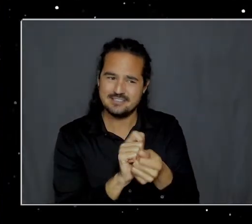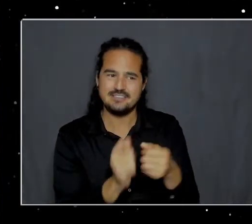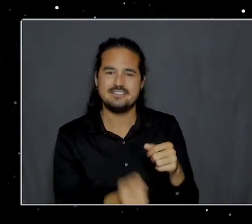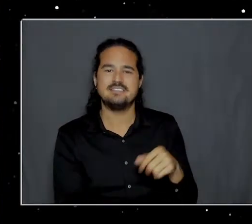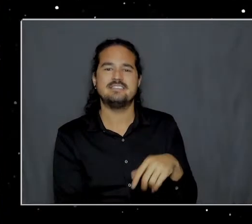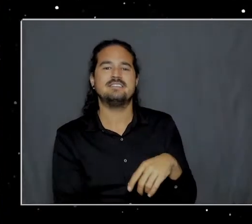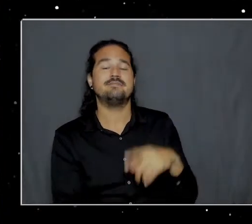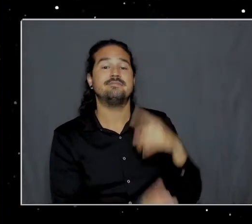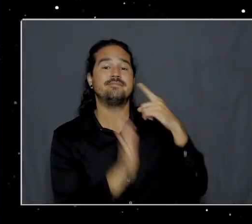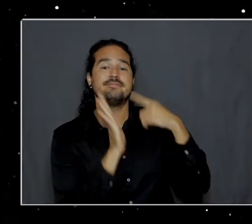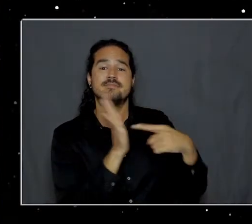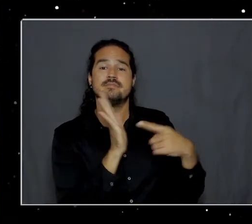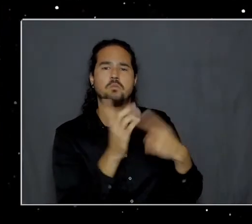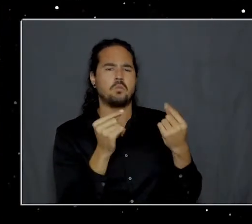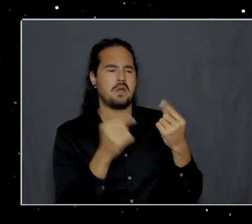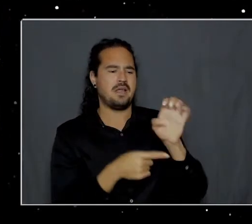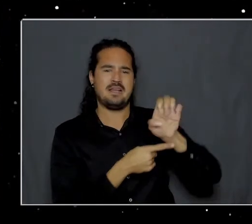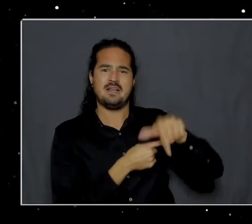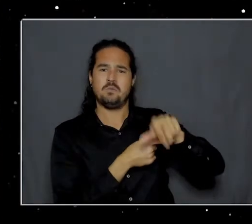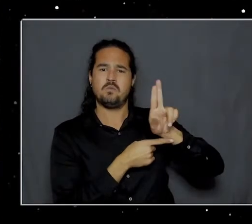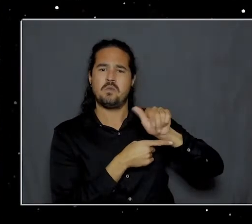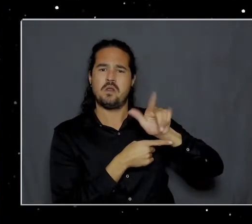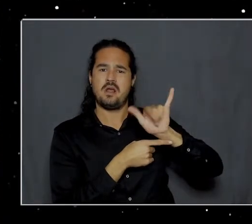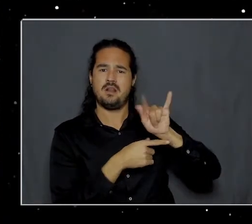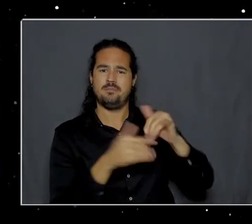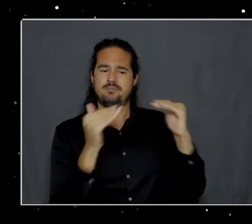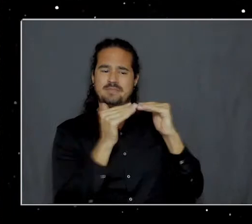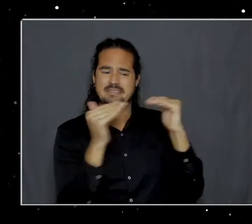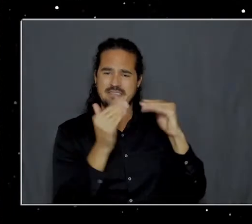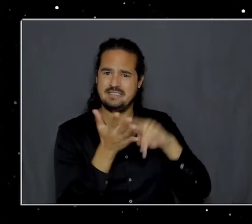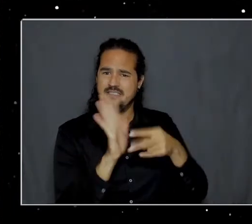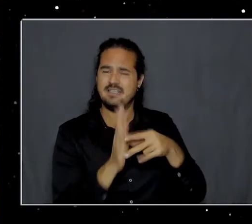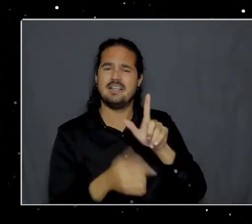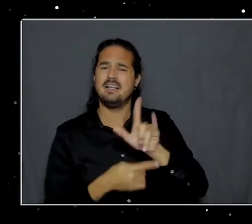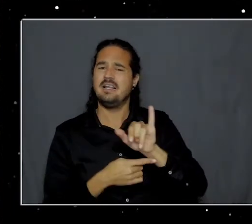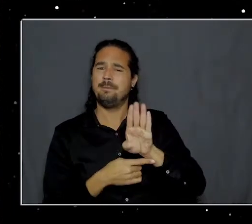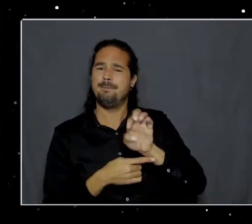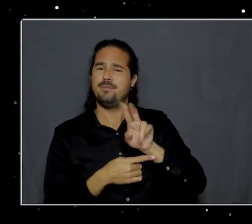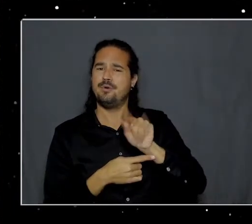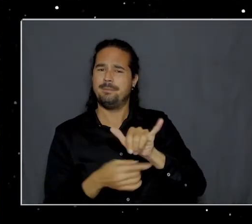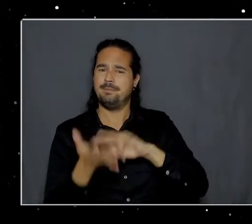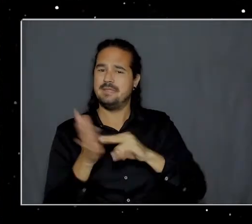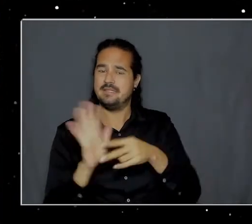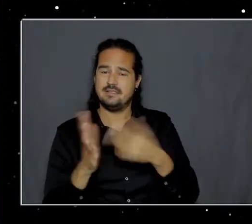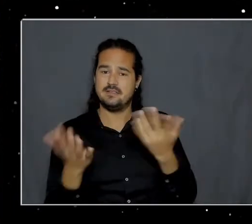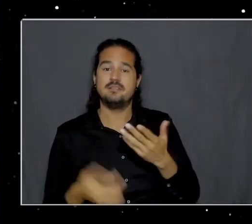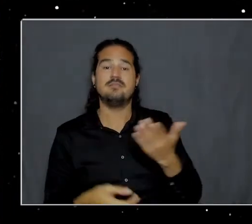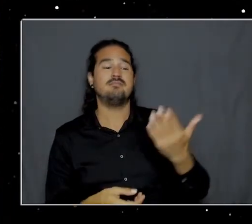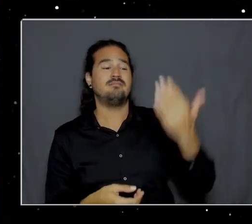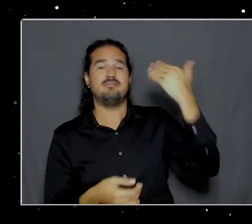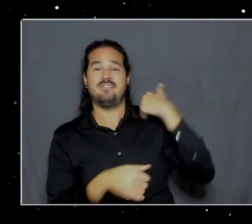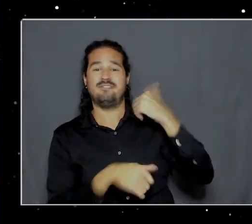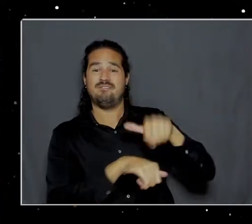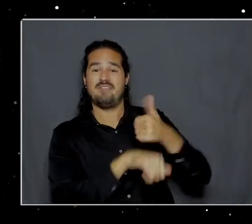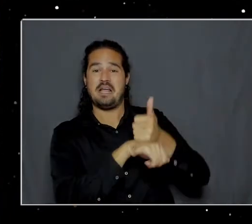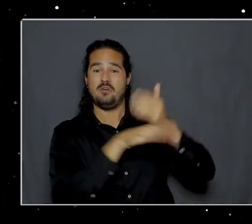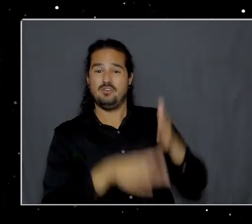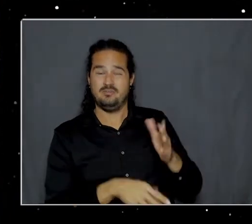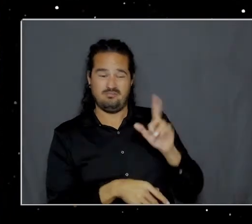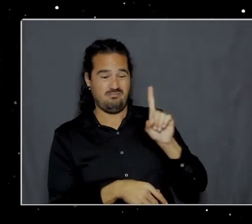AND FIRST OF ALL, MEANINGS CHANGE. YOU KNOW, THE SUPREME COURT HAS ACKNOWLEDGED BY EXAMPLE, WHAT EQUALITY MEANS, WHAT LIBERTY MEANS. SO WHEN ROGER BALDWIN STARTED THE ACLU OVER 100 YEARS AGO, IT